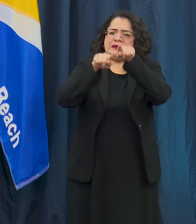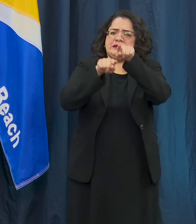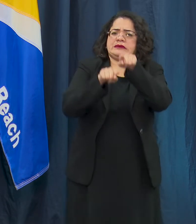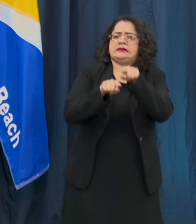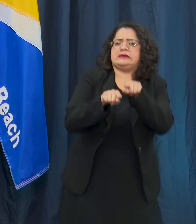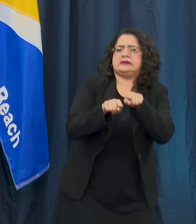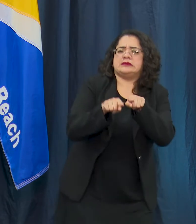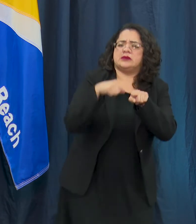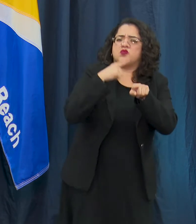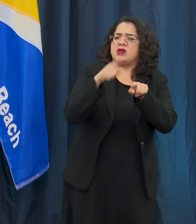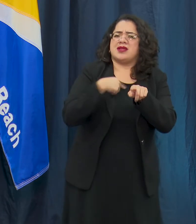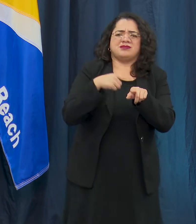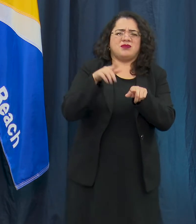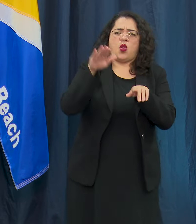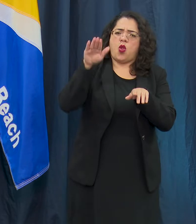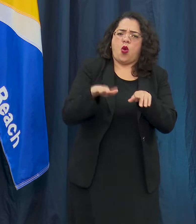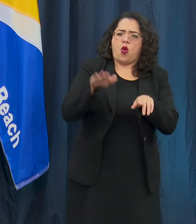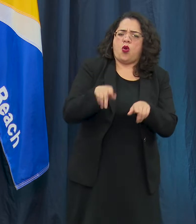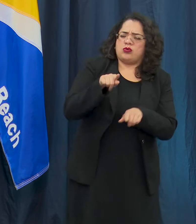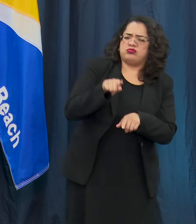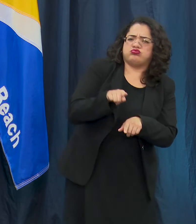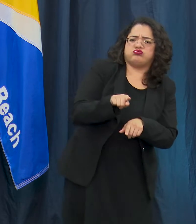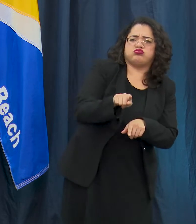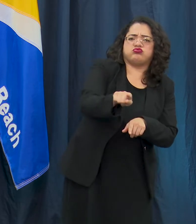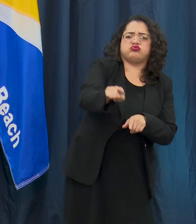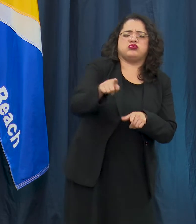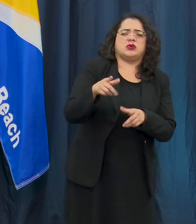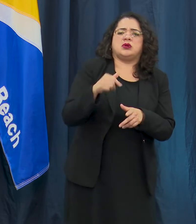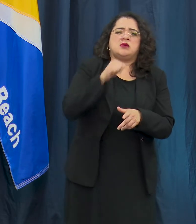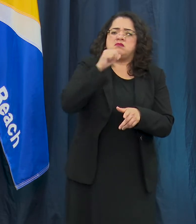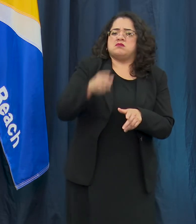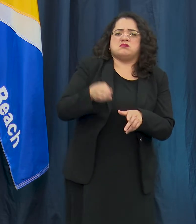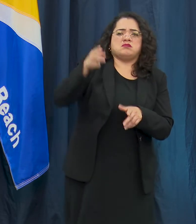dashboard are why we're making the decisions that we're making moving